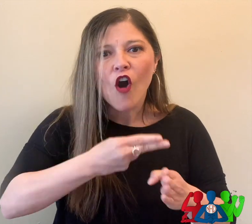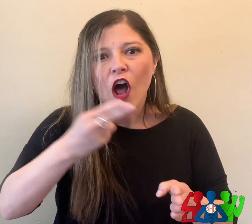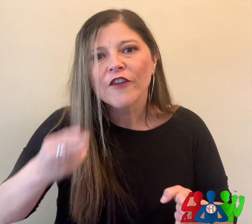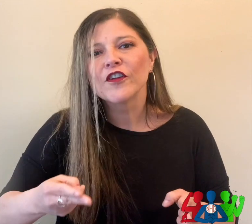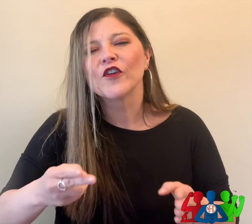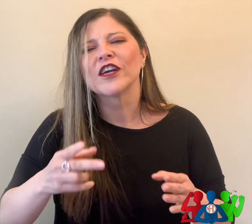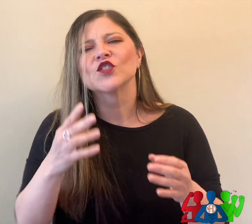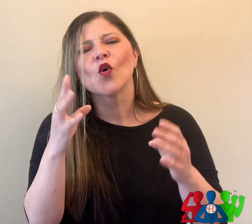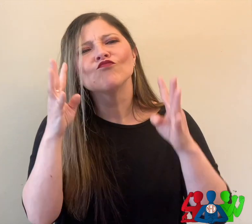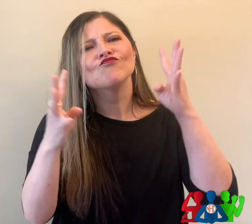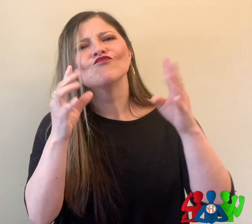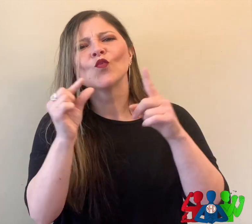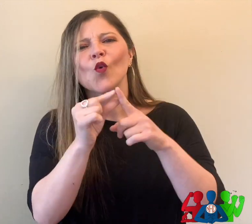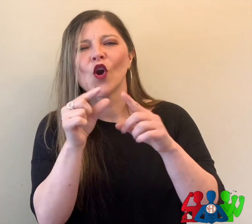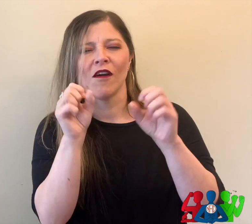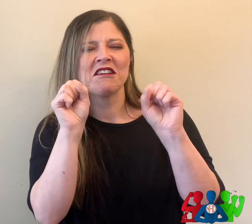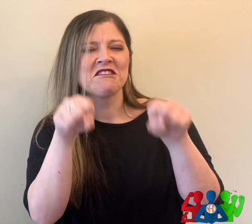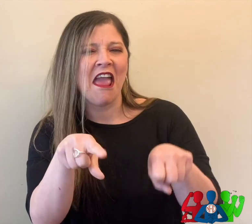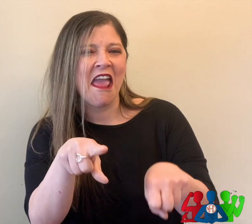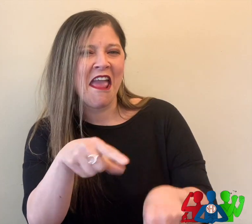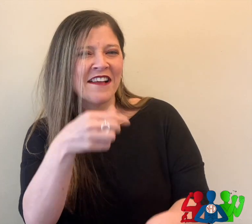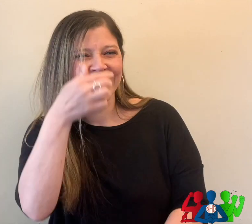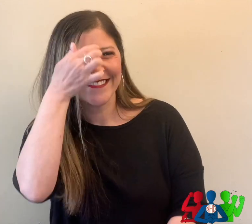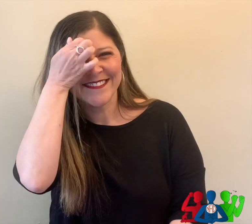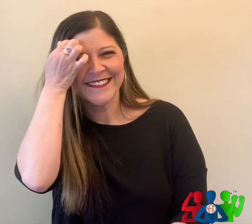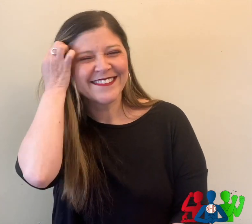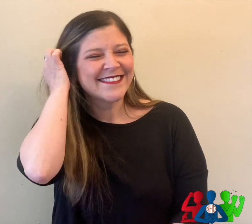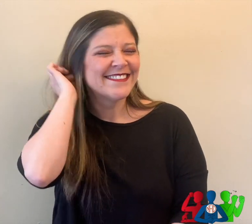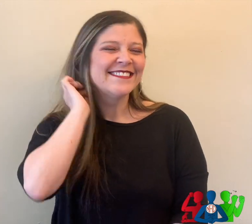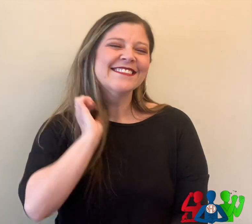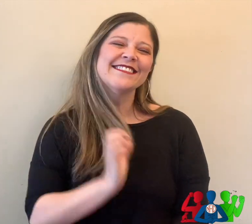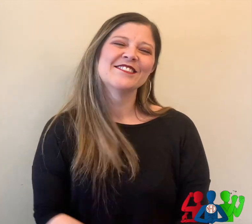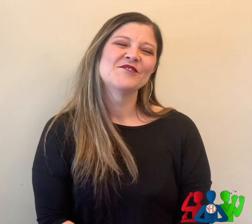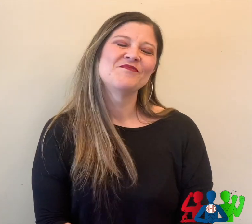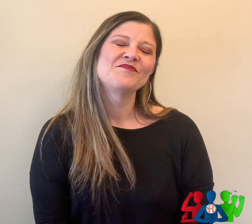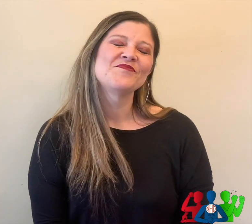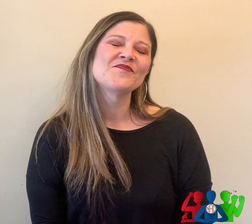feel about their connection to deaf culture and their identity as deaf and hard-of-hearing